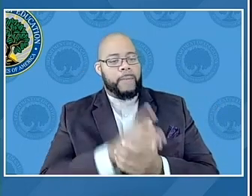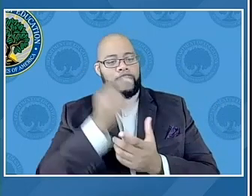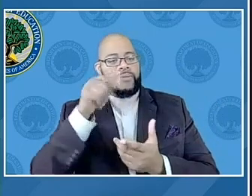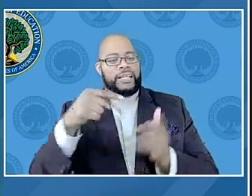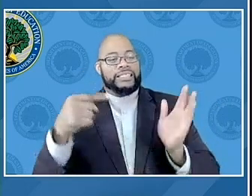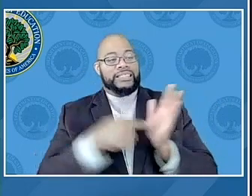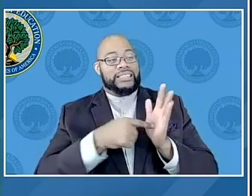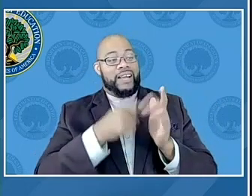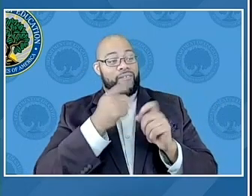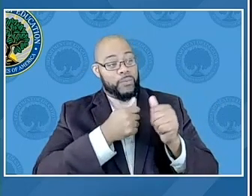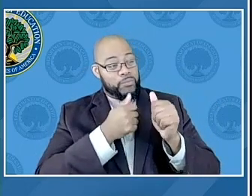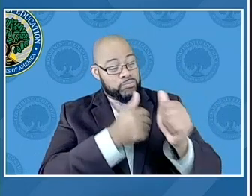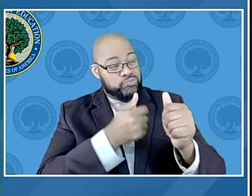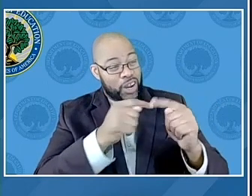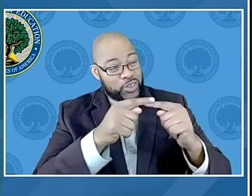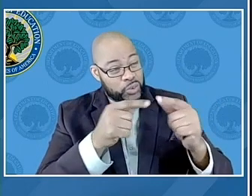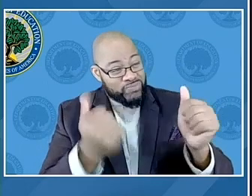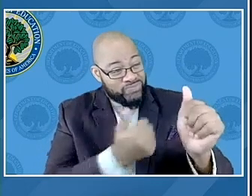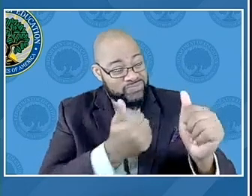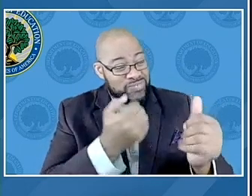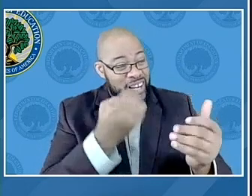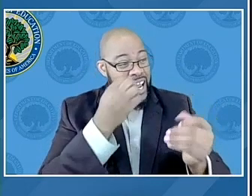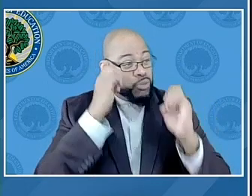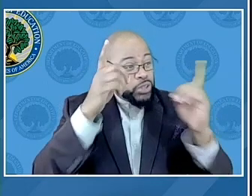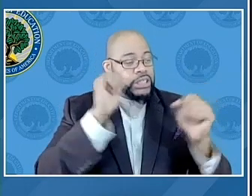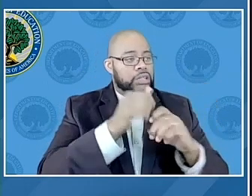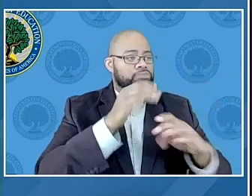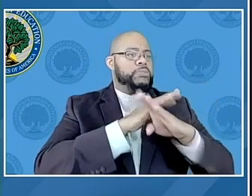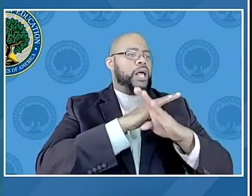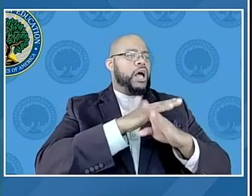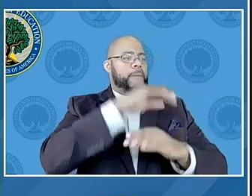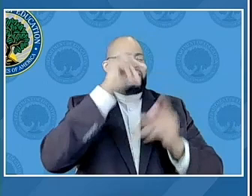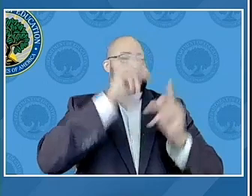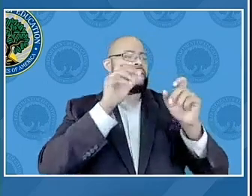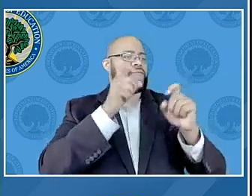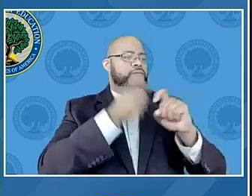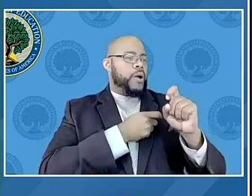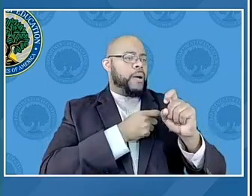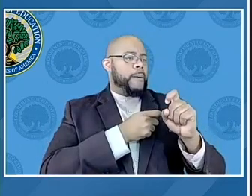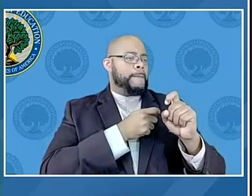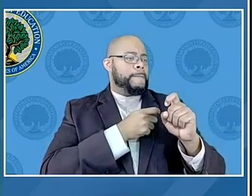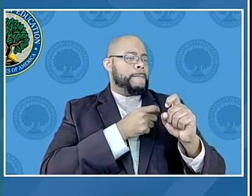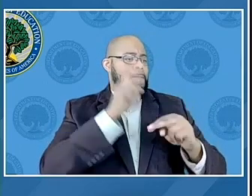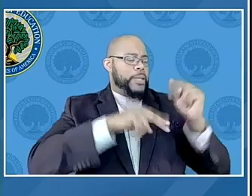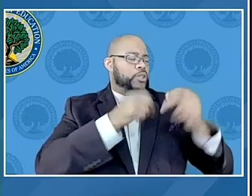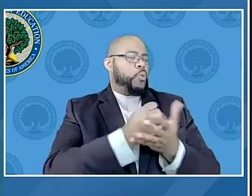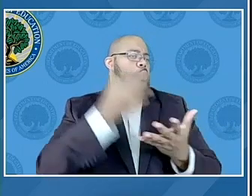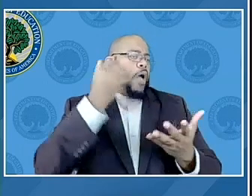higher education can inhibit Black families from building wealth for future generations. Black borrowers, Black